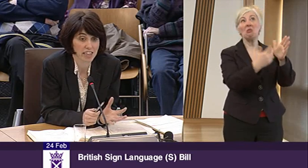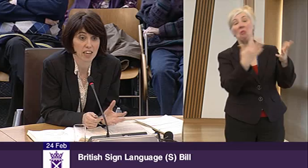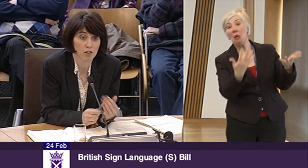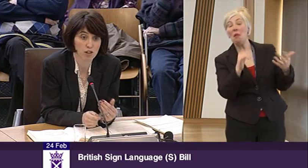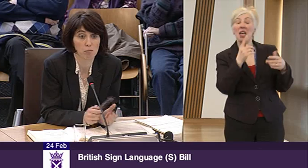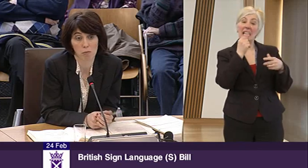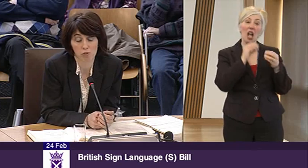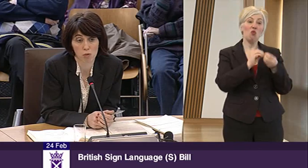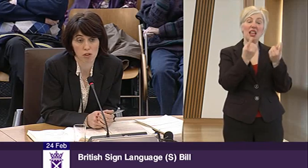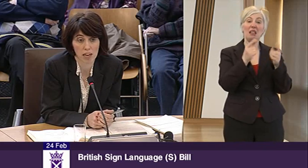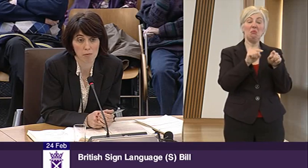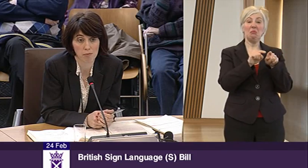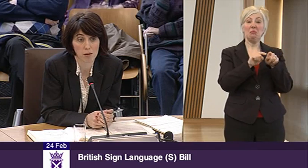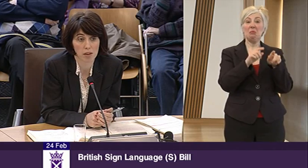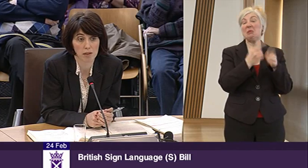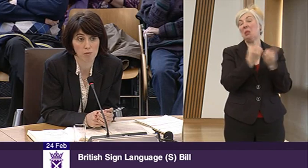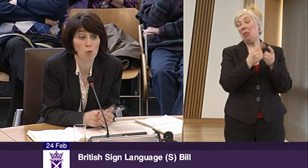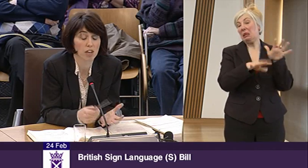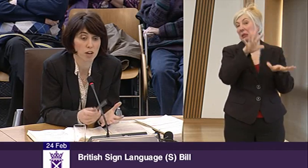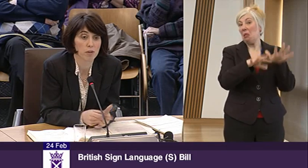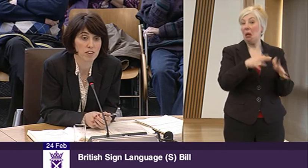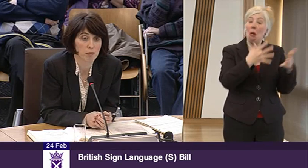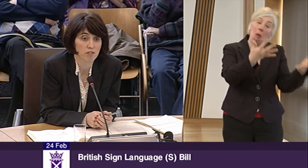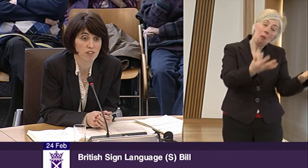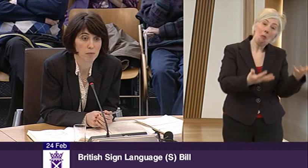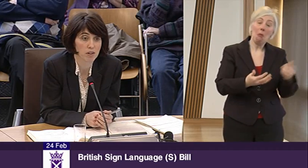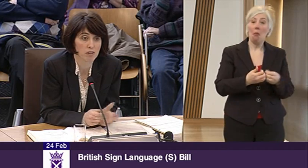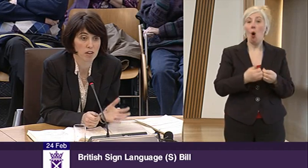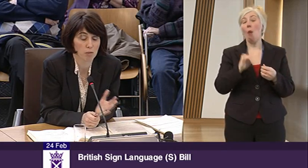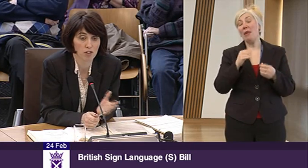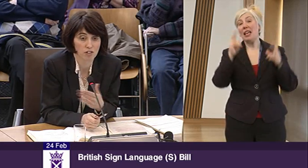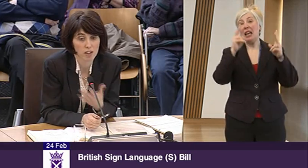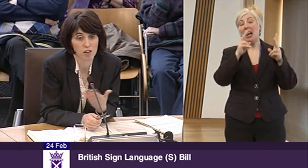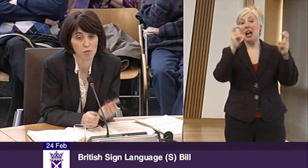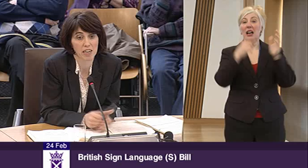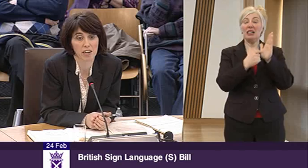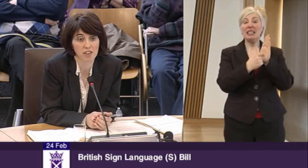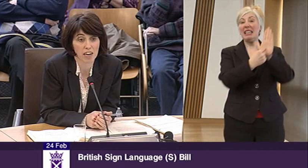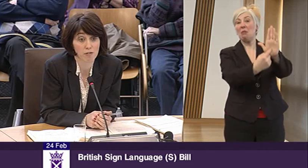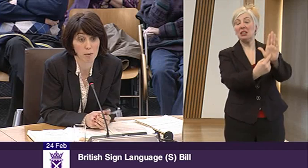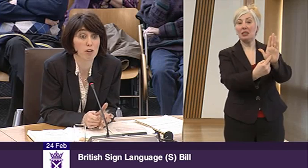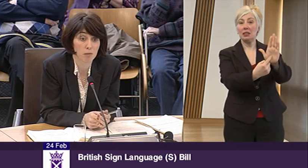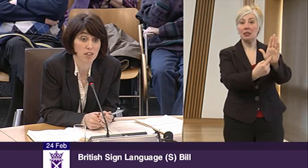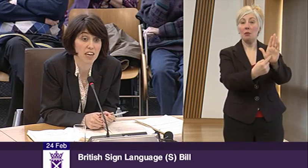could follow something like that; alternatively, it could be much more worked-up, with outcomes